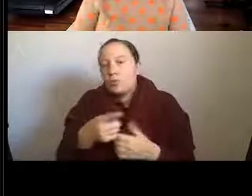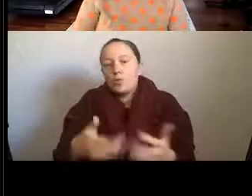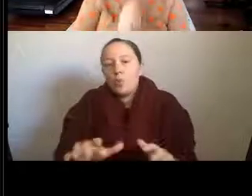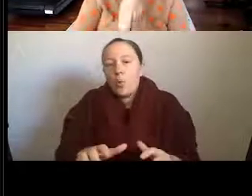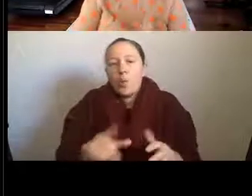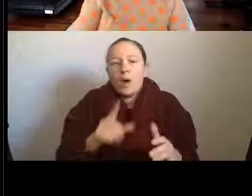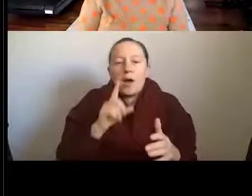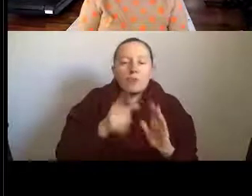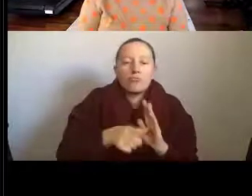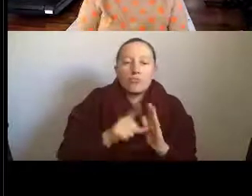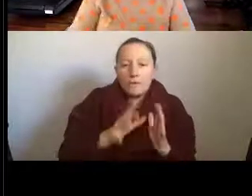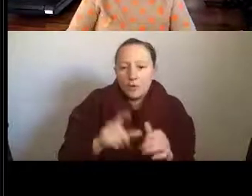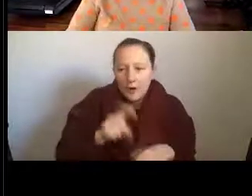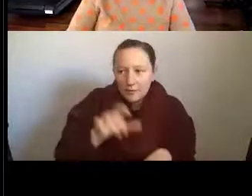Just give it to them really easily.